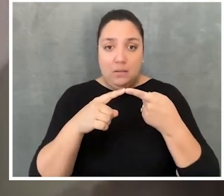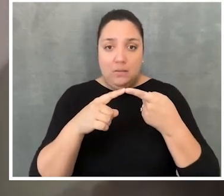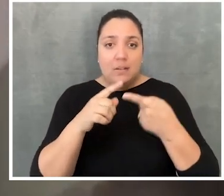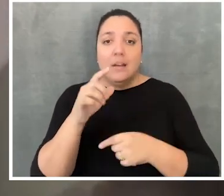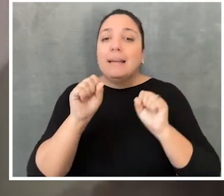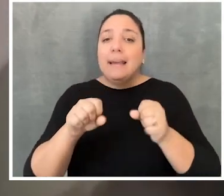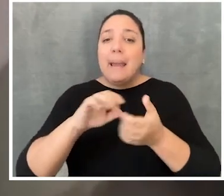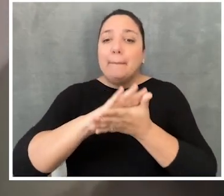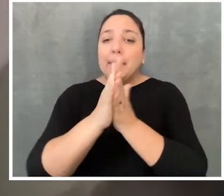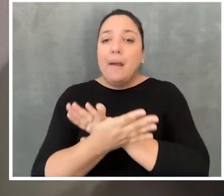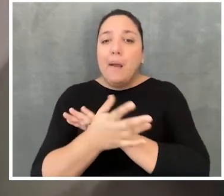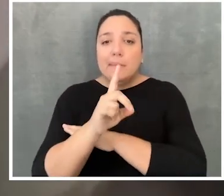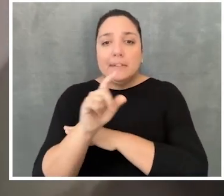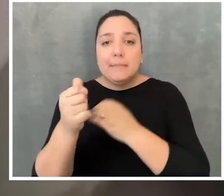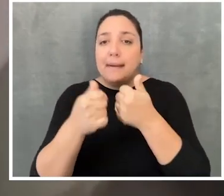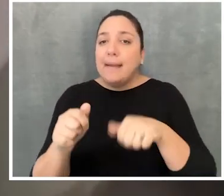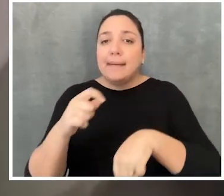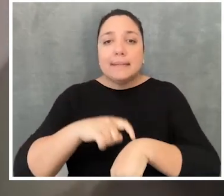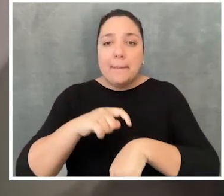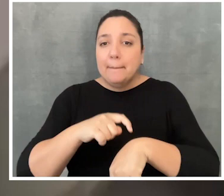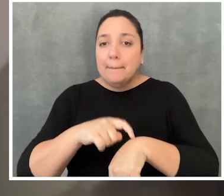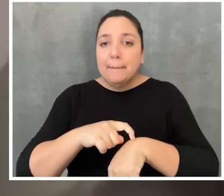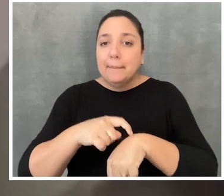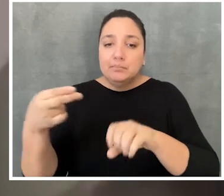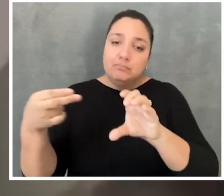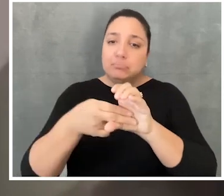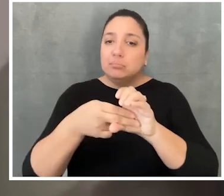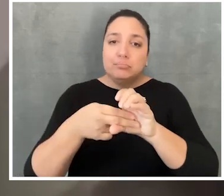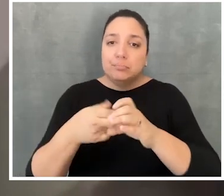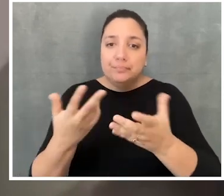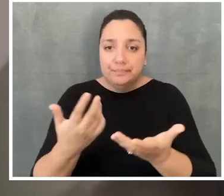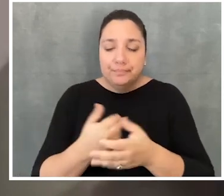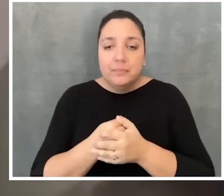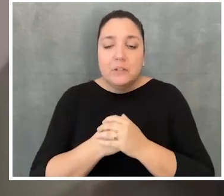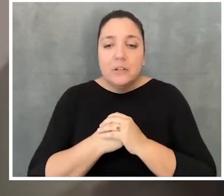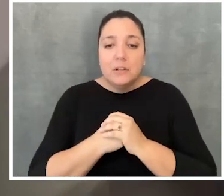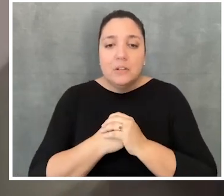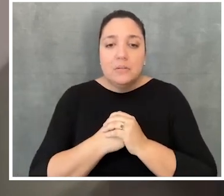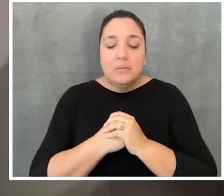where people can join at any time. You know, and